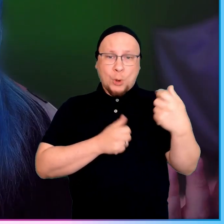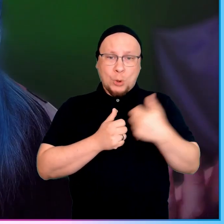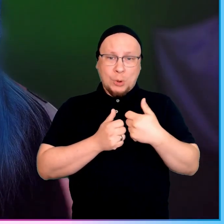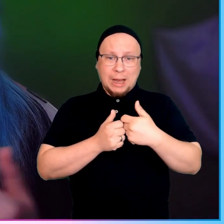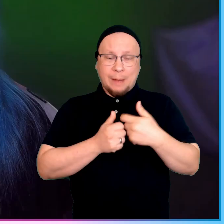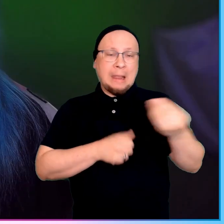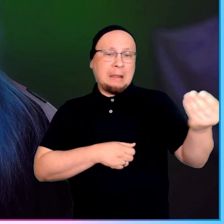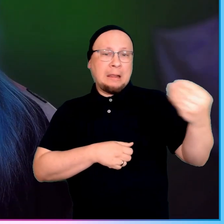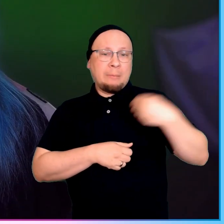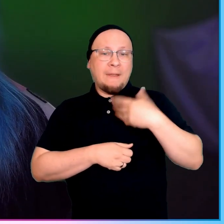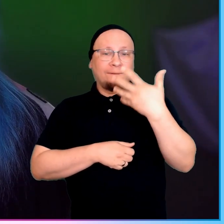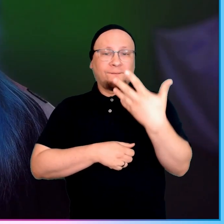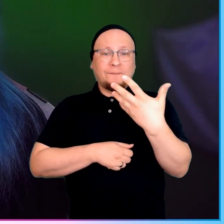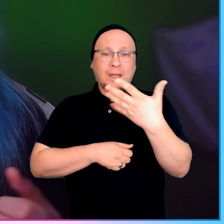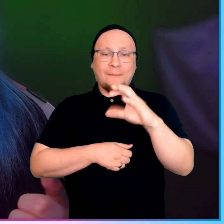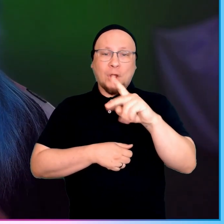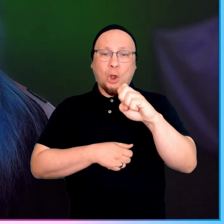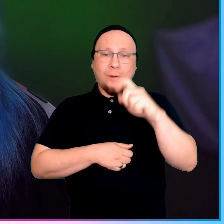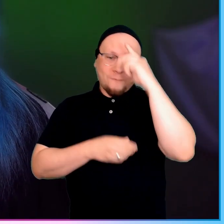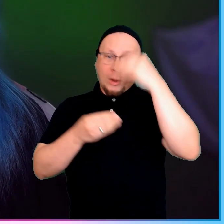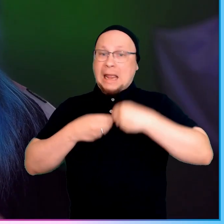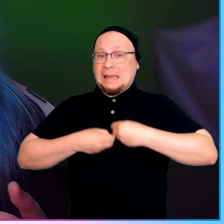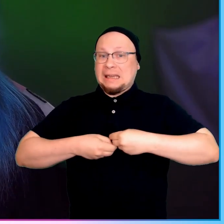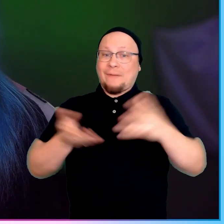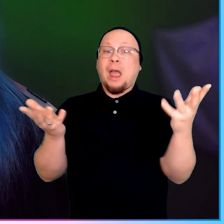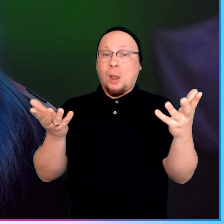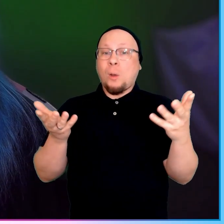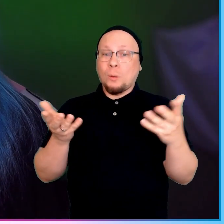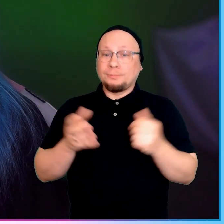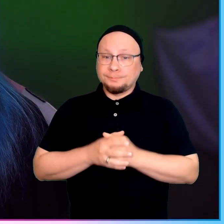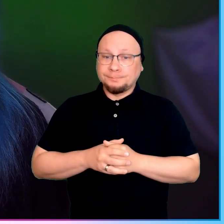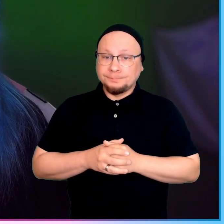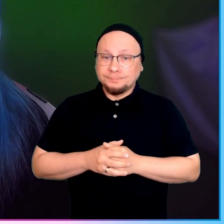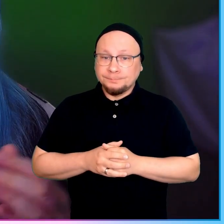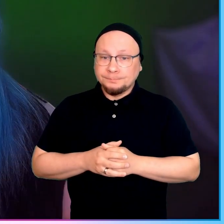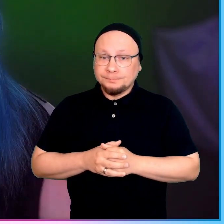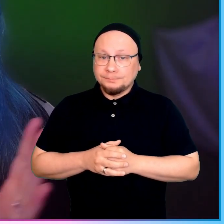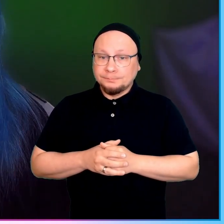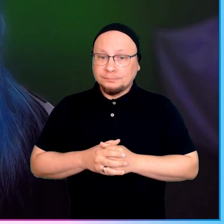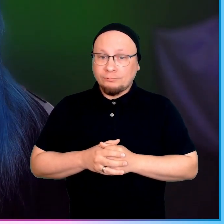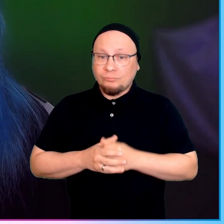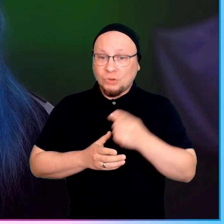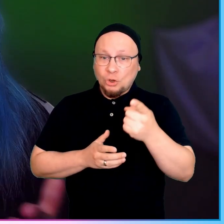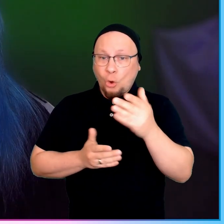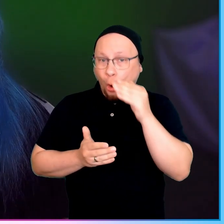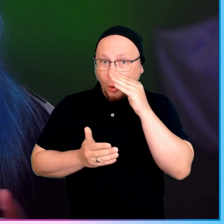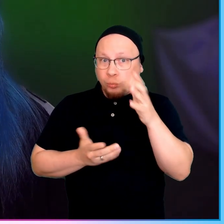codes for the game to give away during today’s Access-Ability Summer Showcase. If you would like to be entered into a random draw